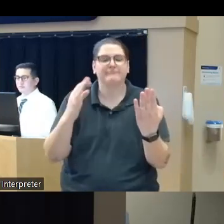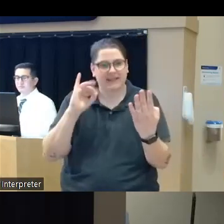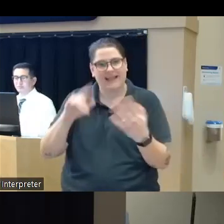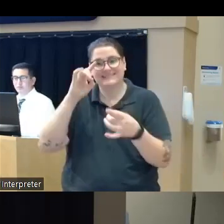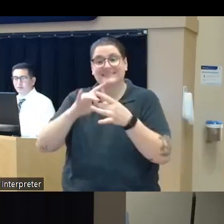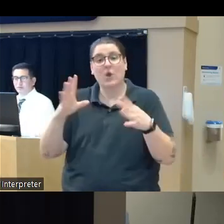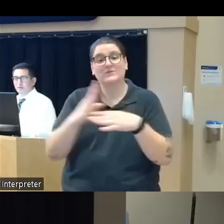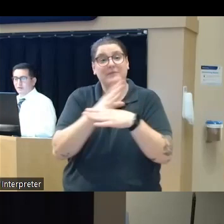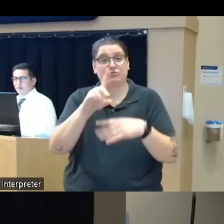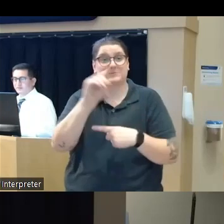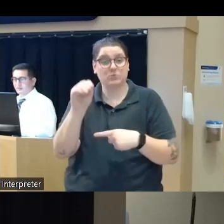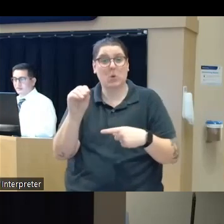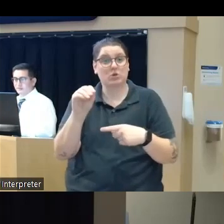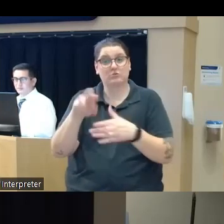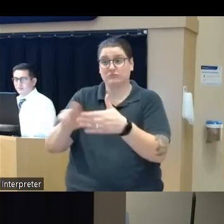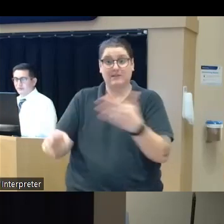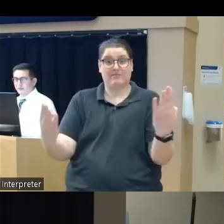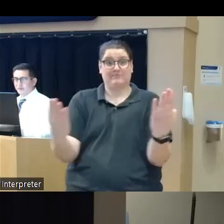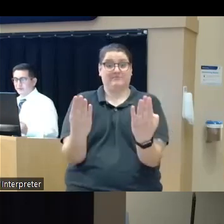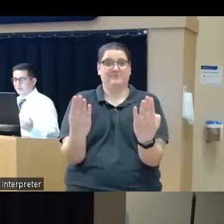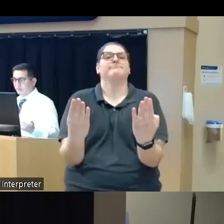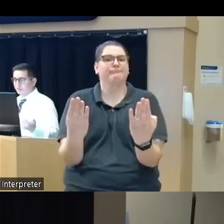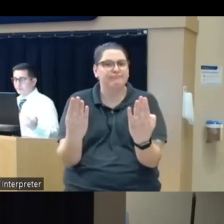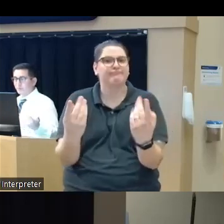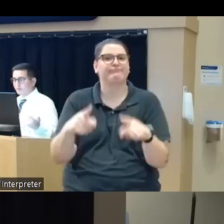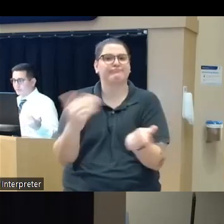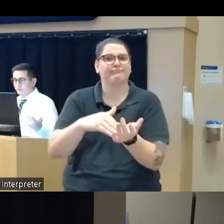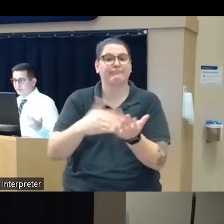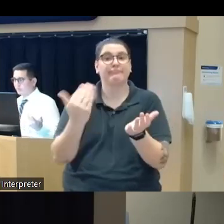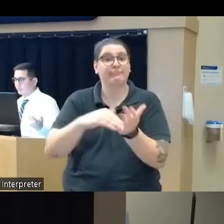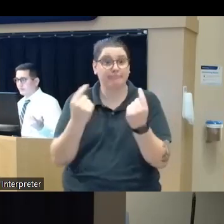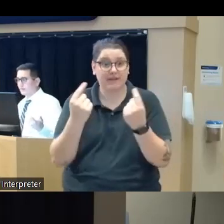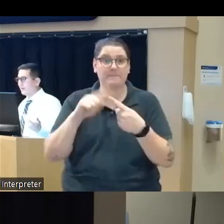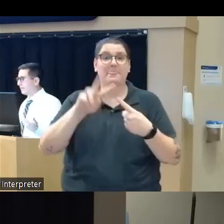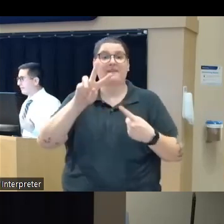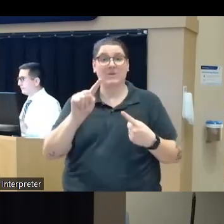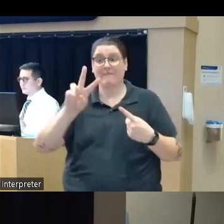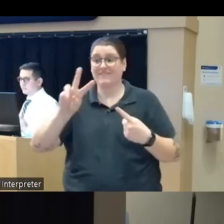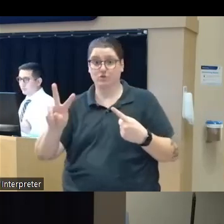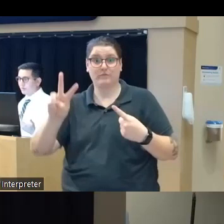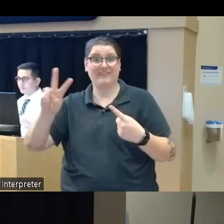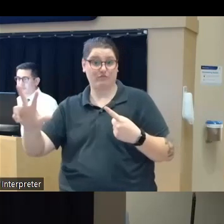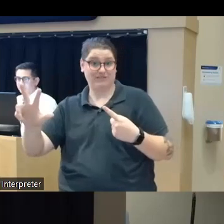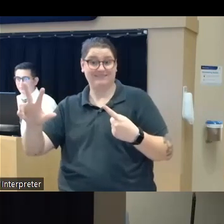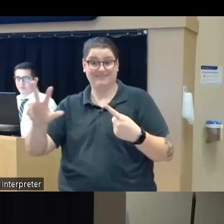Spectrum Disorder uh study and so we found that you know V1 V2 V3 area was lower in patients